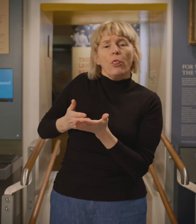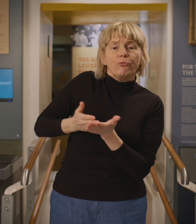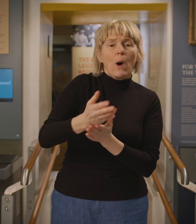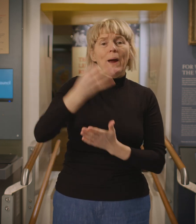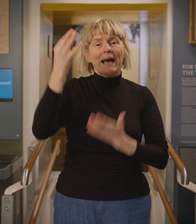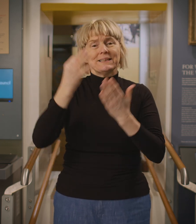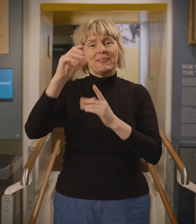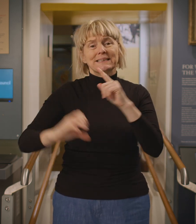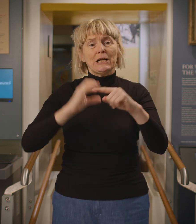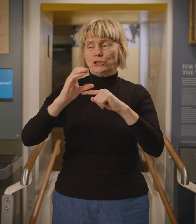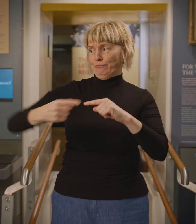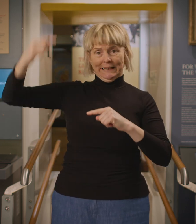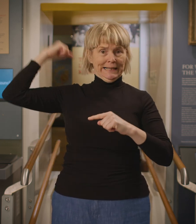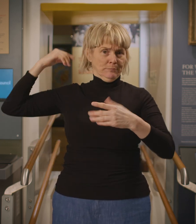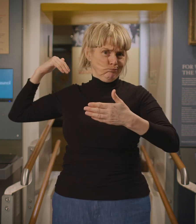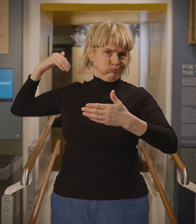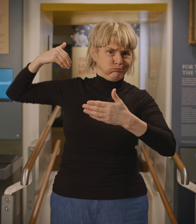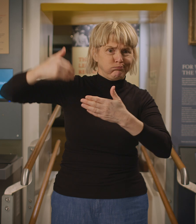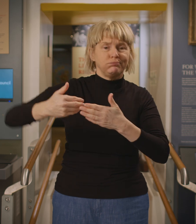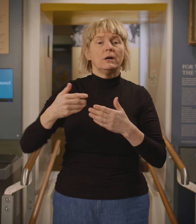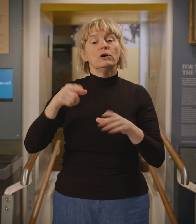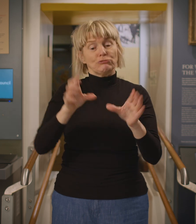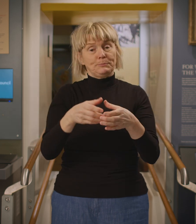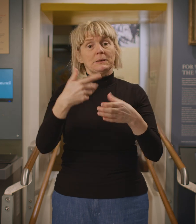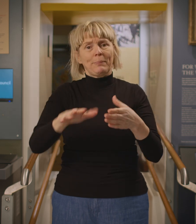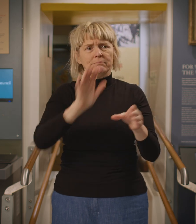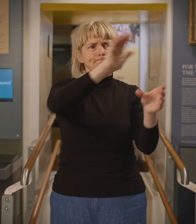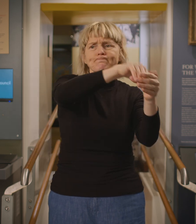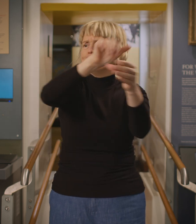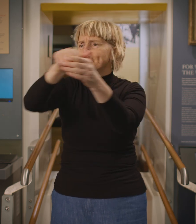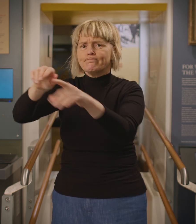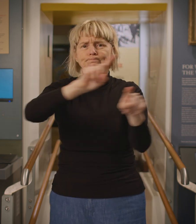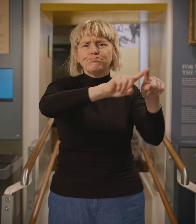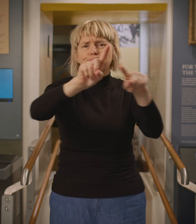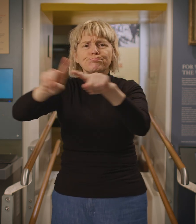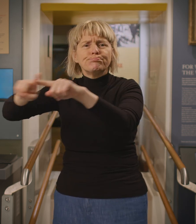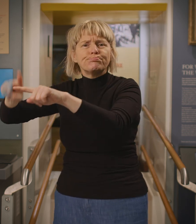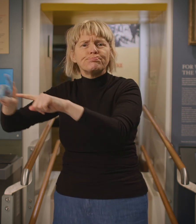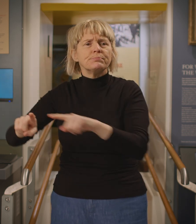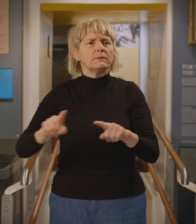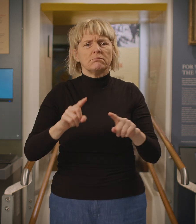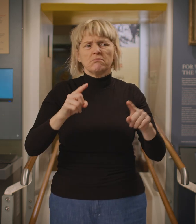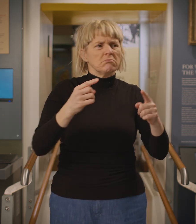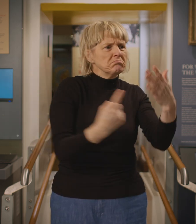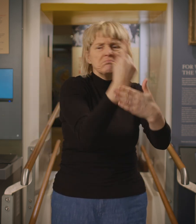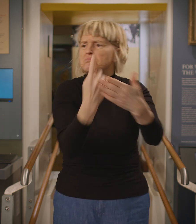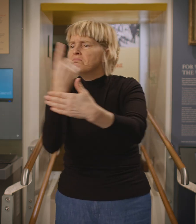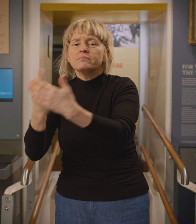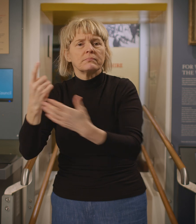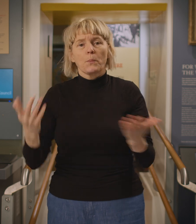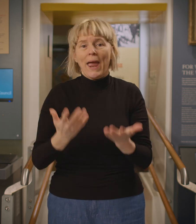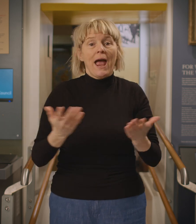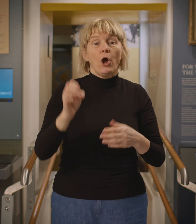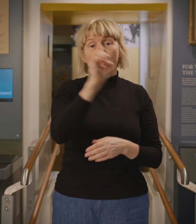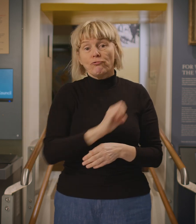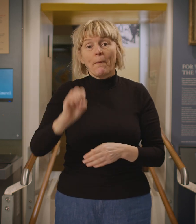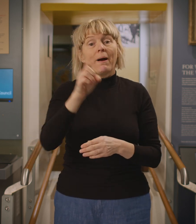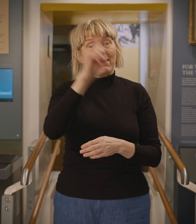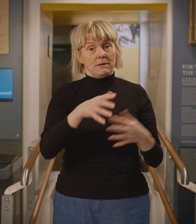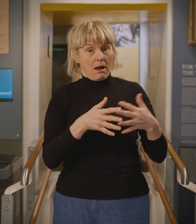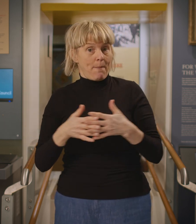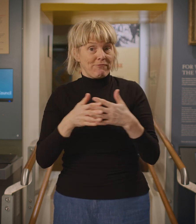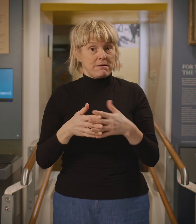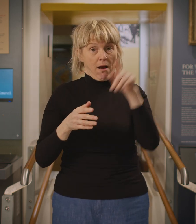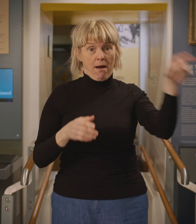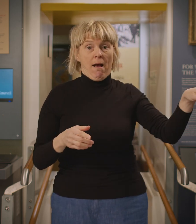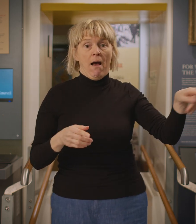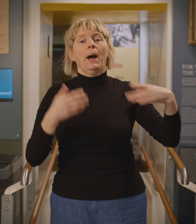Throughout the 18th Century The Regiment was involved in action in Europe and the Americas,